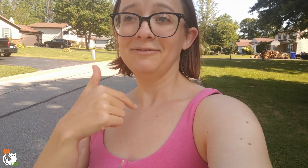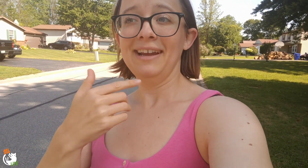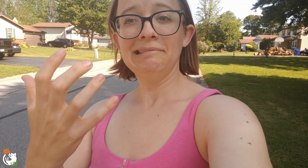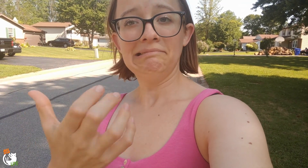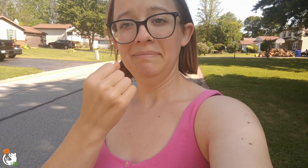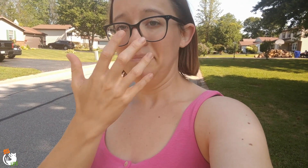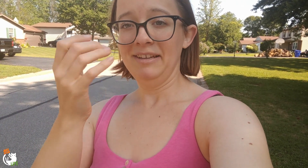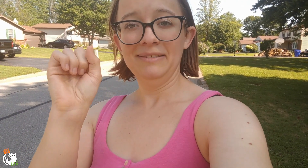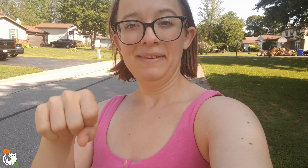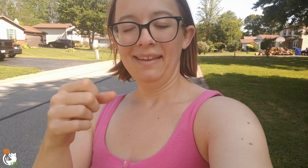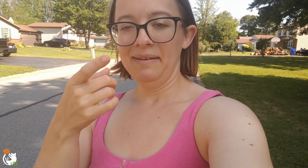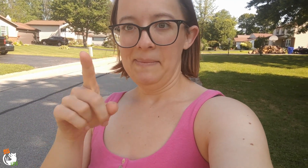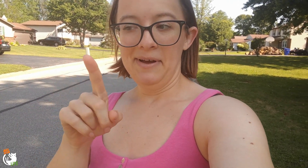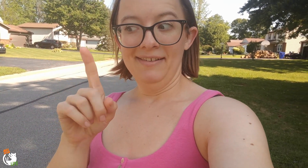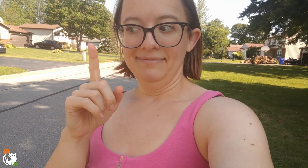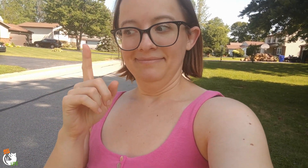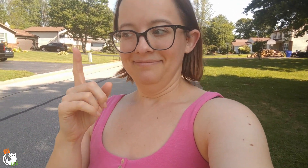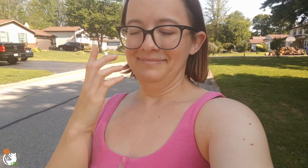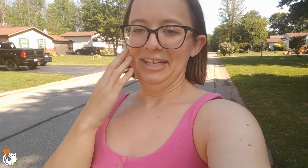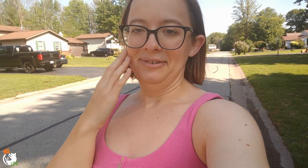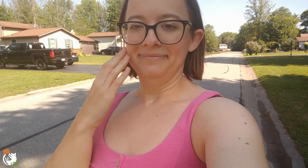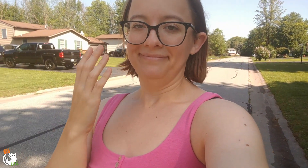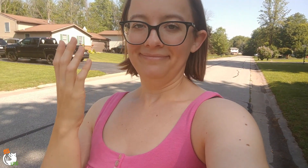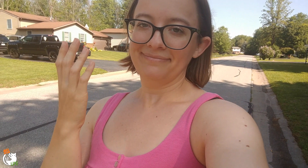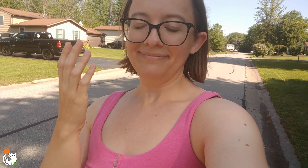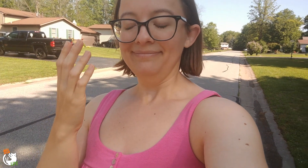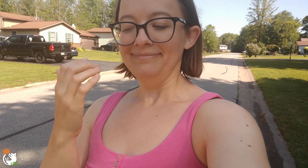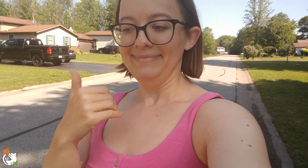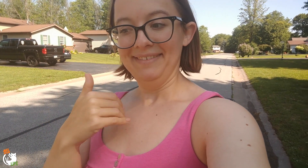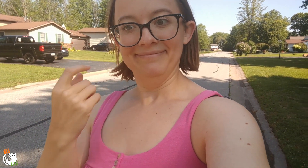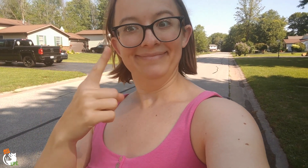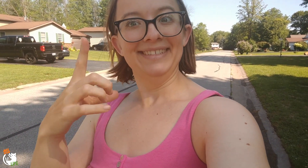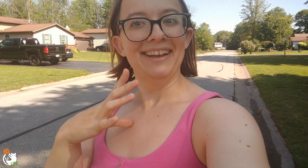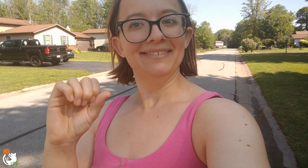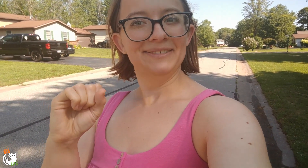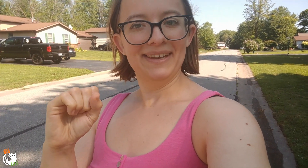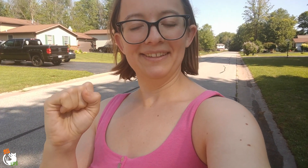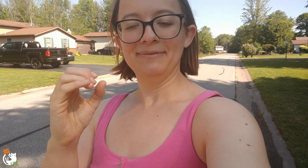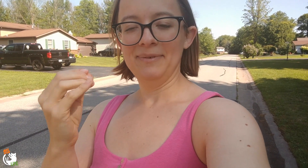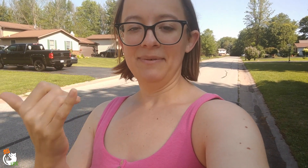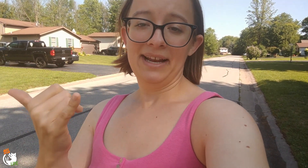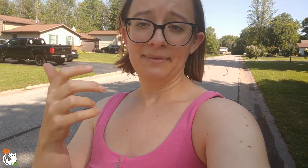So today I'm trying to just, you know... do what I can while I have a day off.